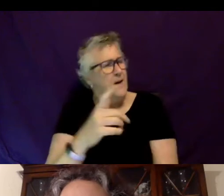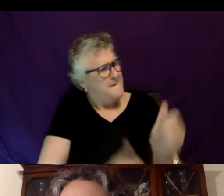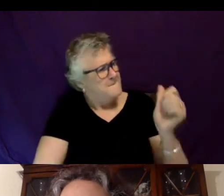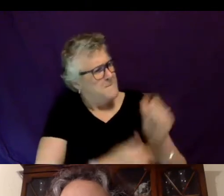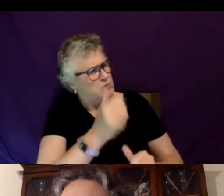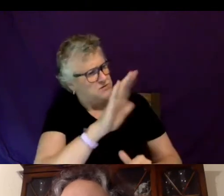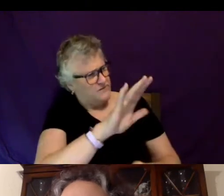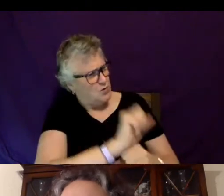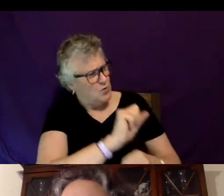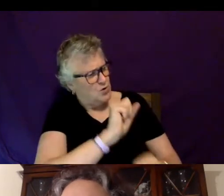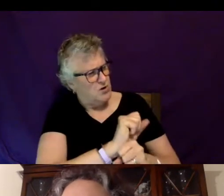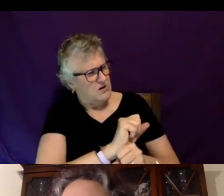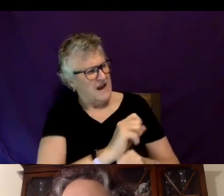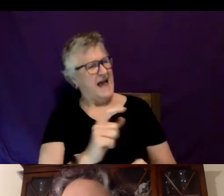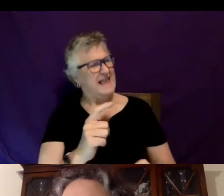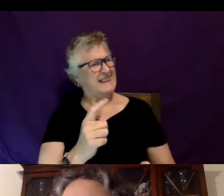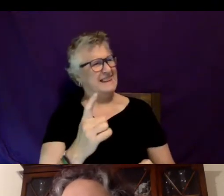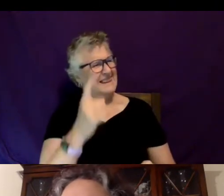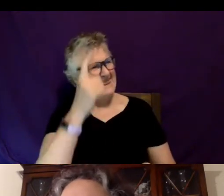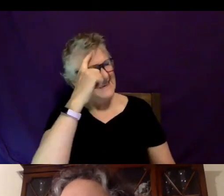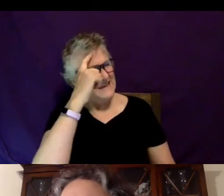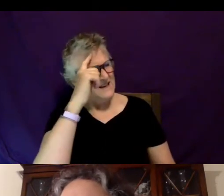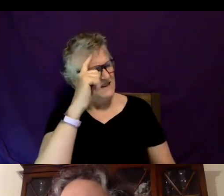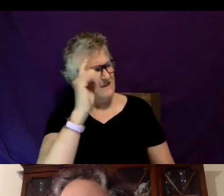Yeah. That's what I try to do, I try to find, especially